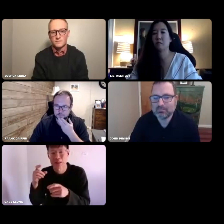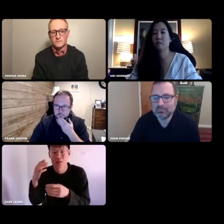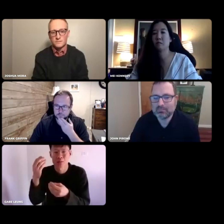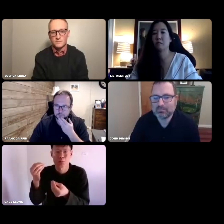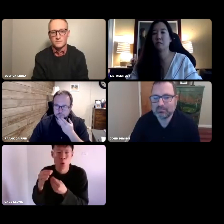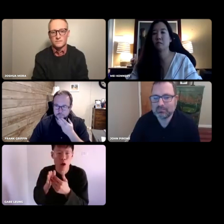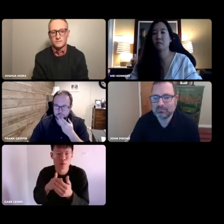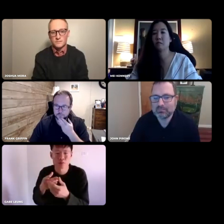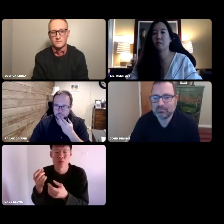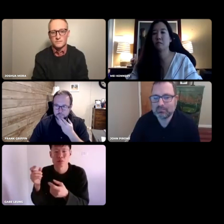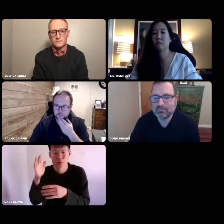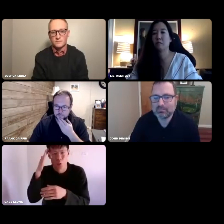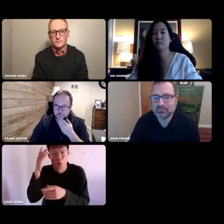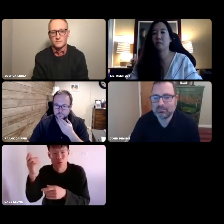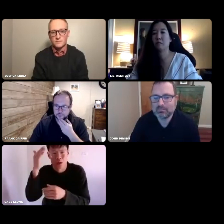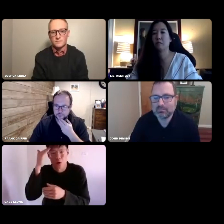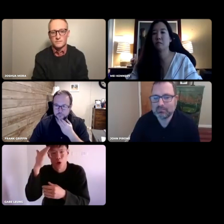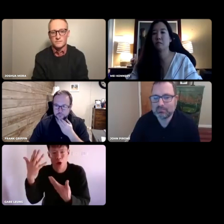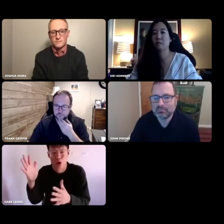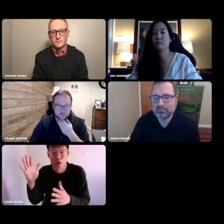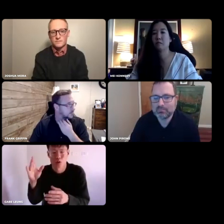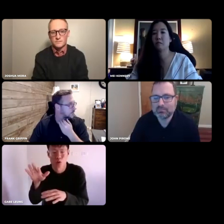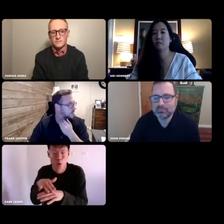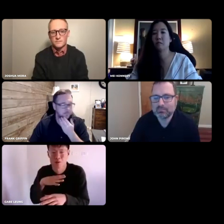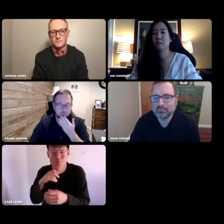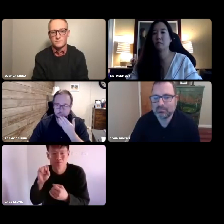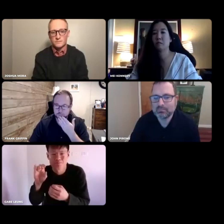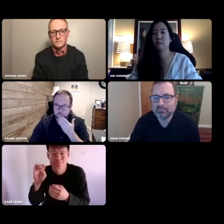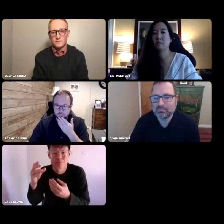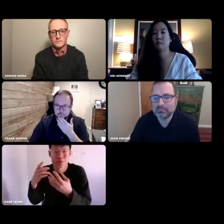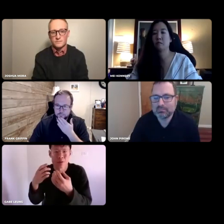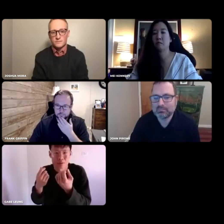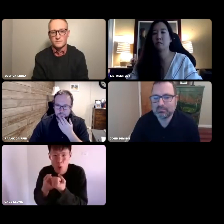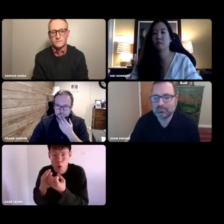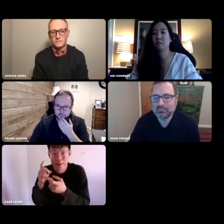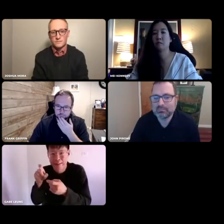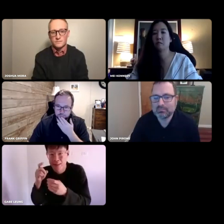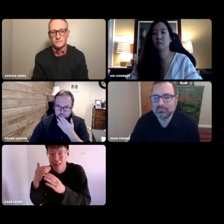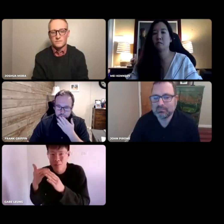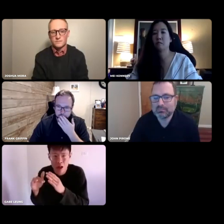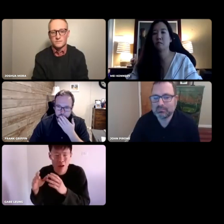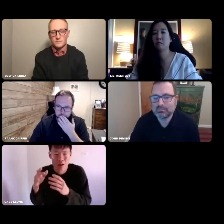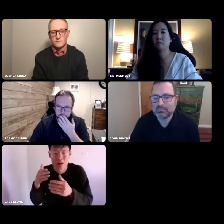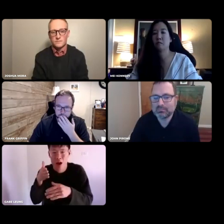signs, for example.